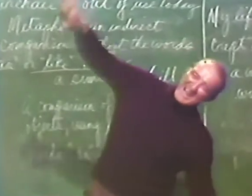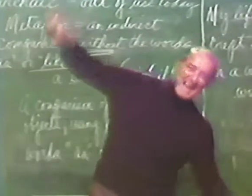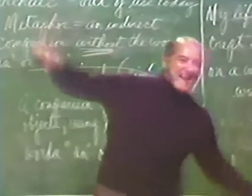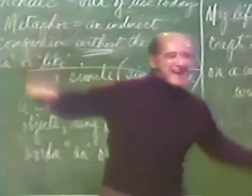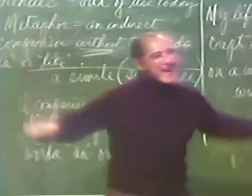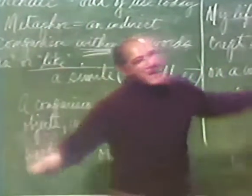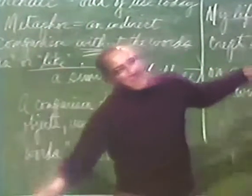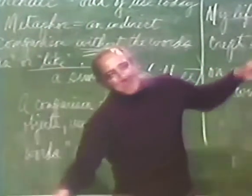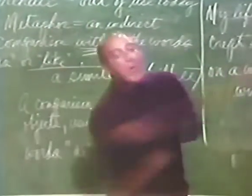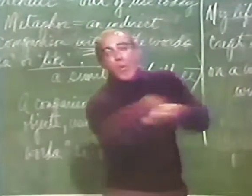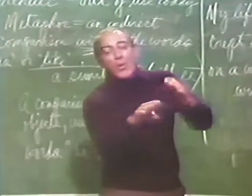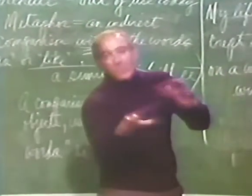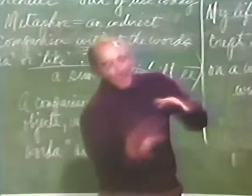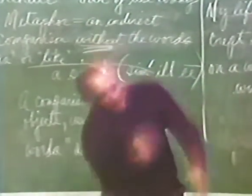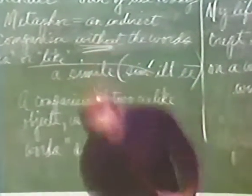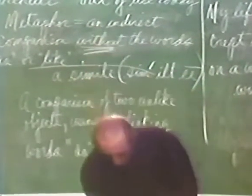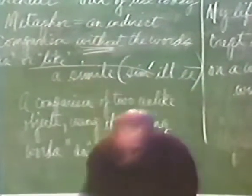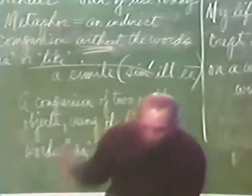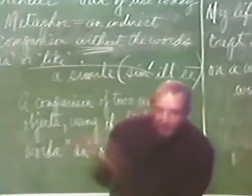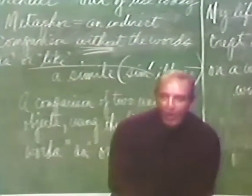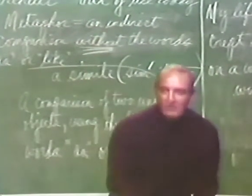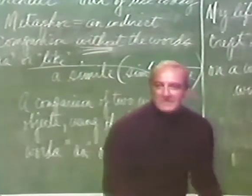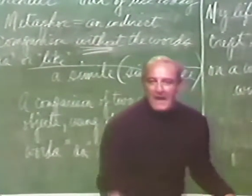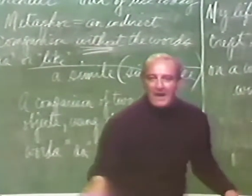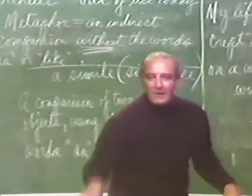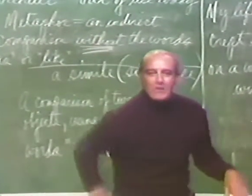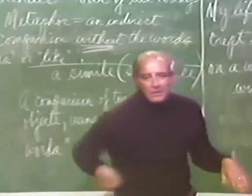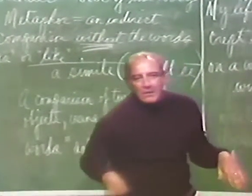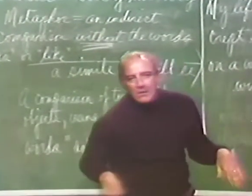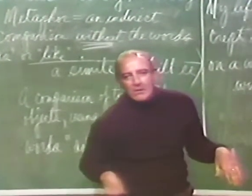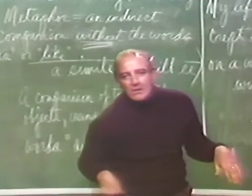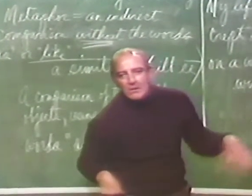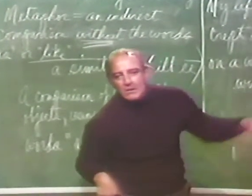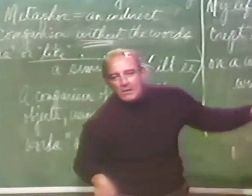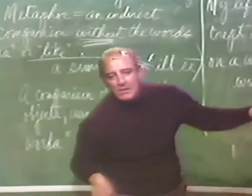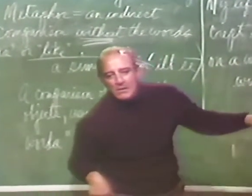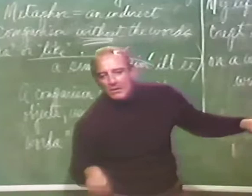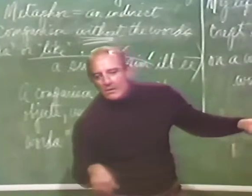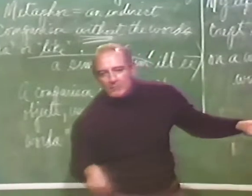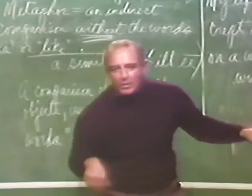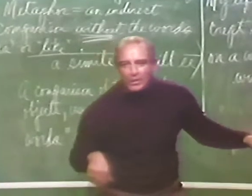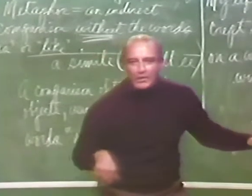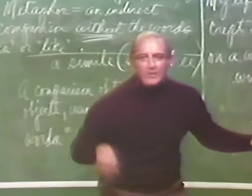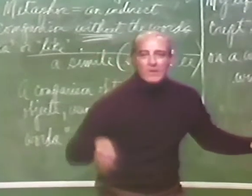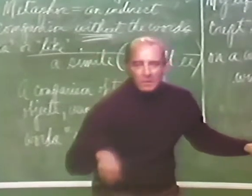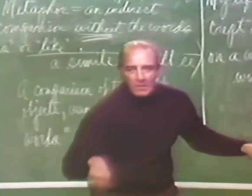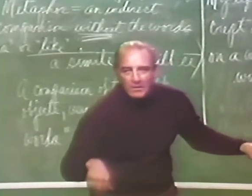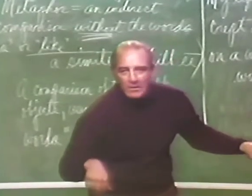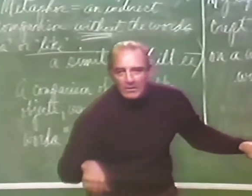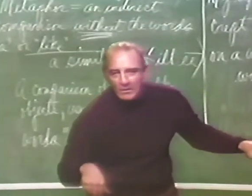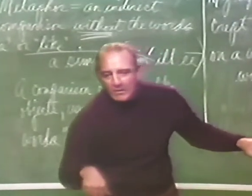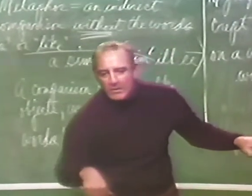HE HITS THE TREE. AH...BOOM! FALLS DOWN.